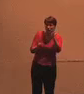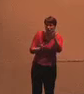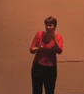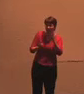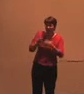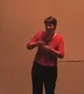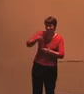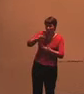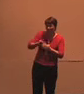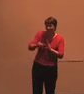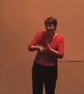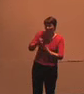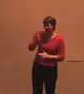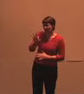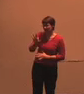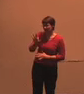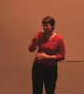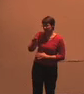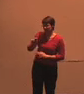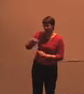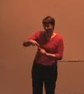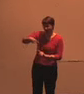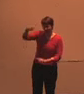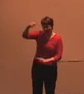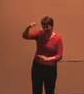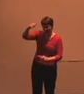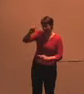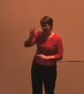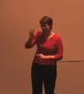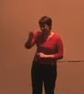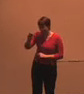so 9-meter high or something. But it has many, many openings.